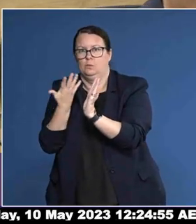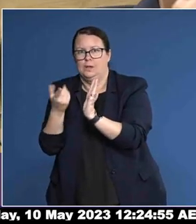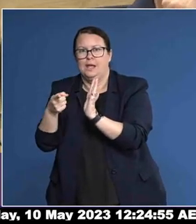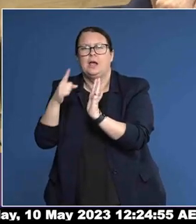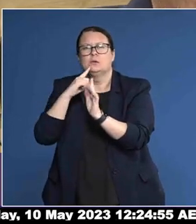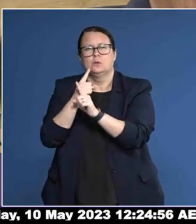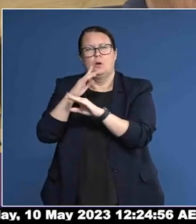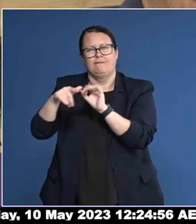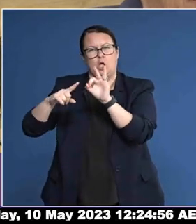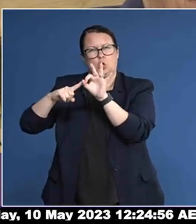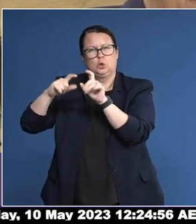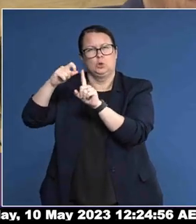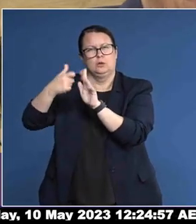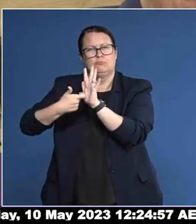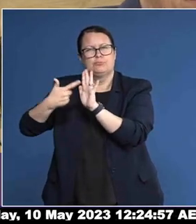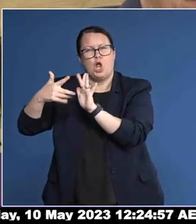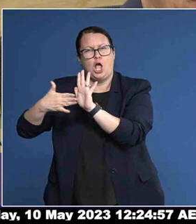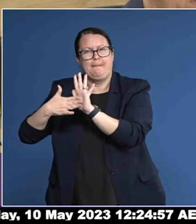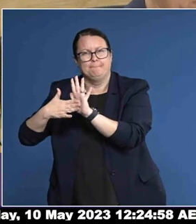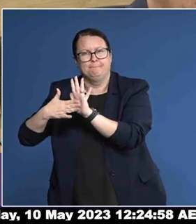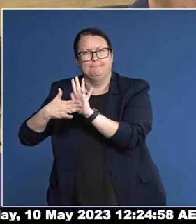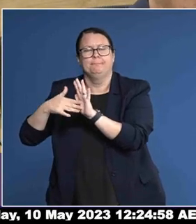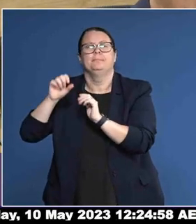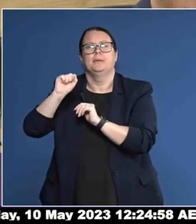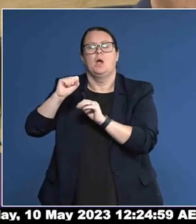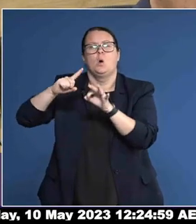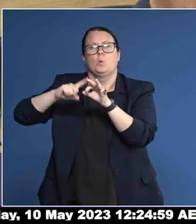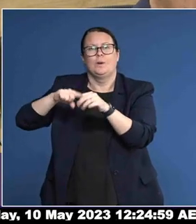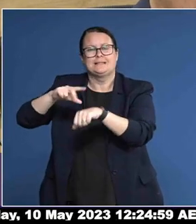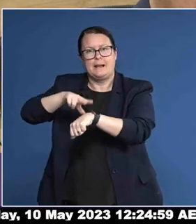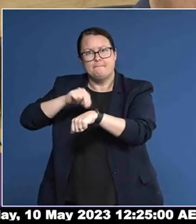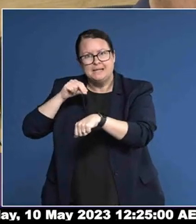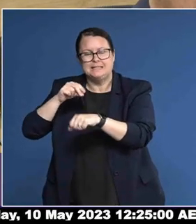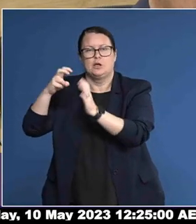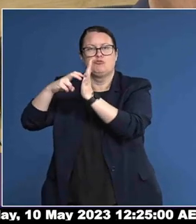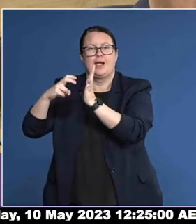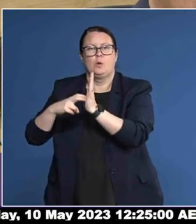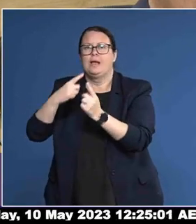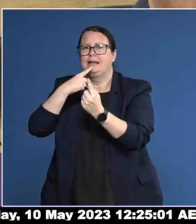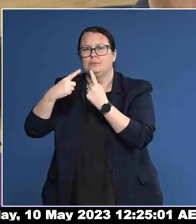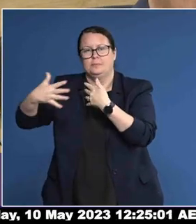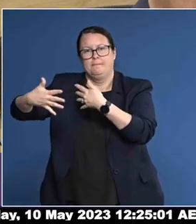Yes. MS EASTMAN: And QPrime is the Queensland Police Records and Information Management Exchange?